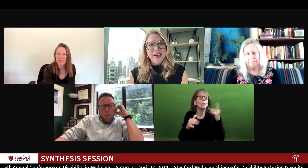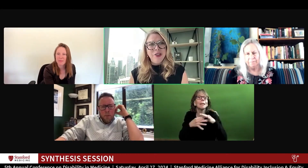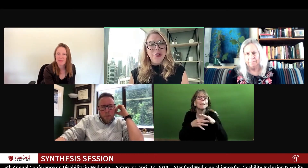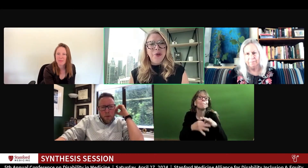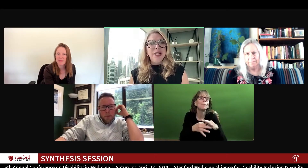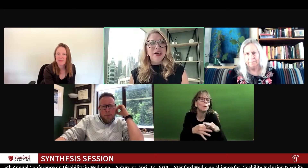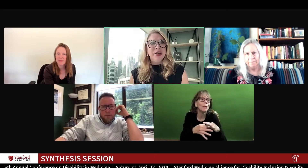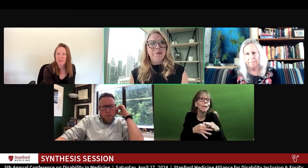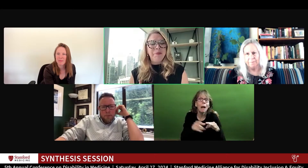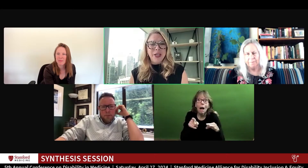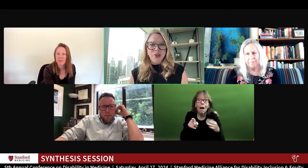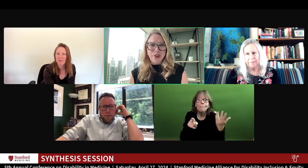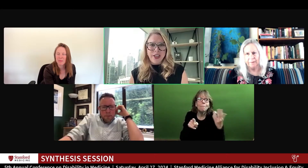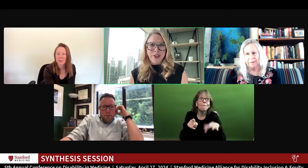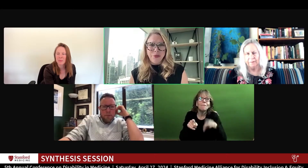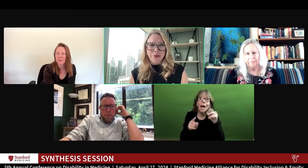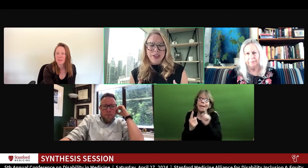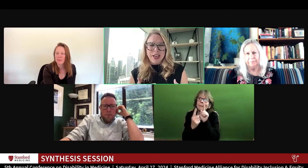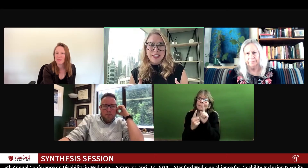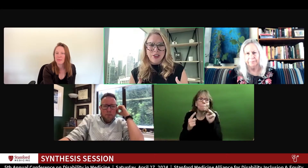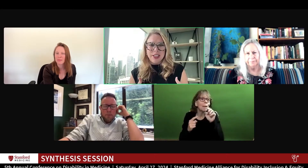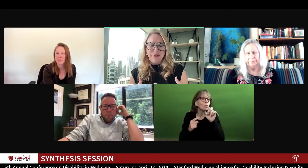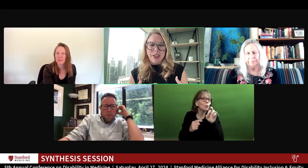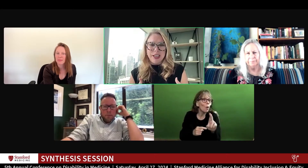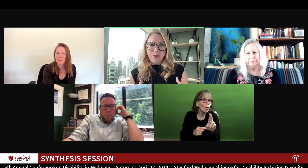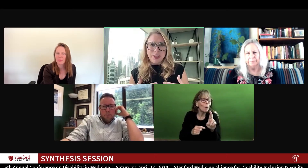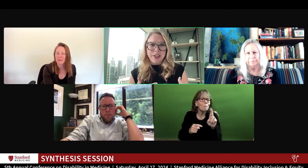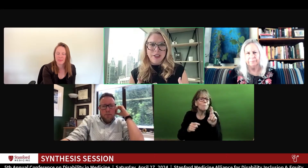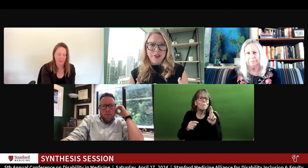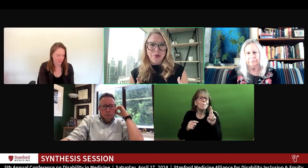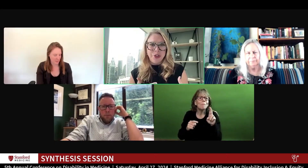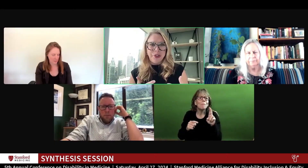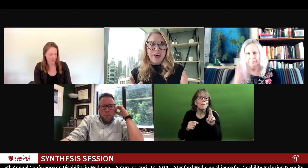And you get mentoring, you don't necessarily have to connect with an individual. You're